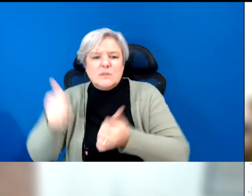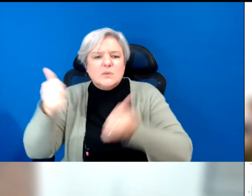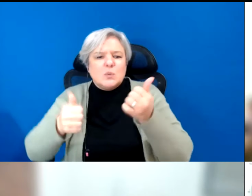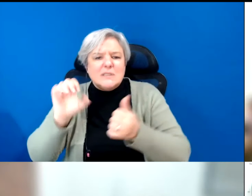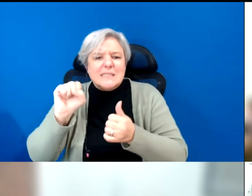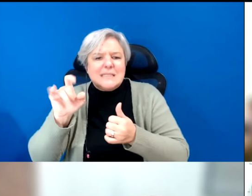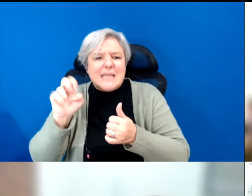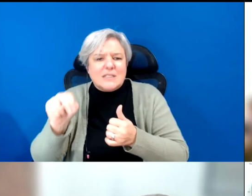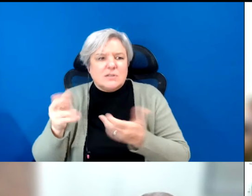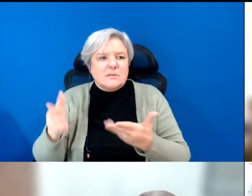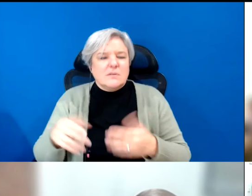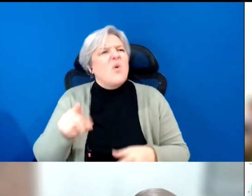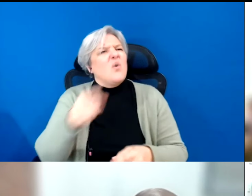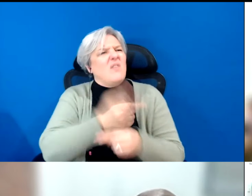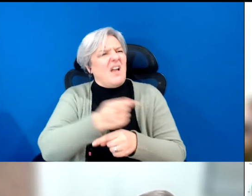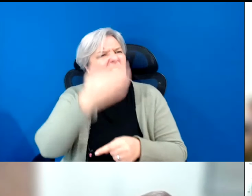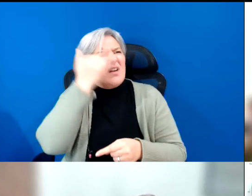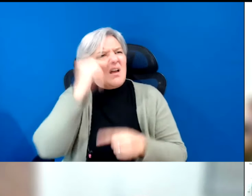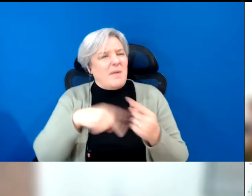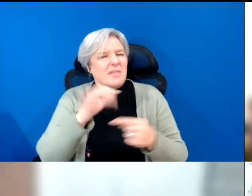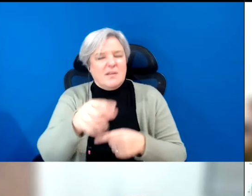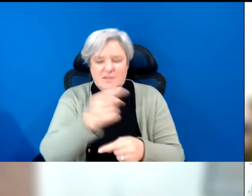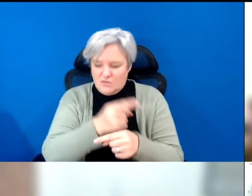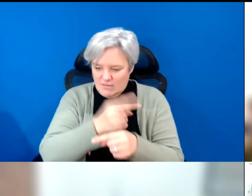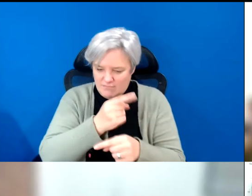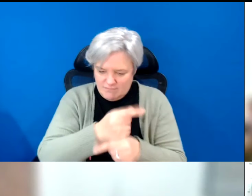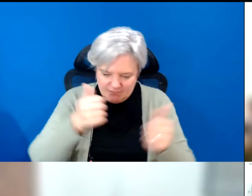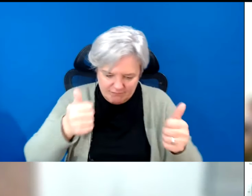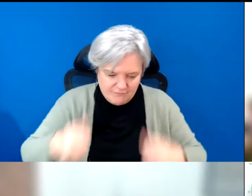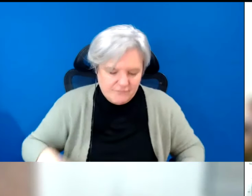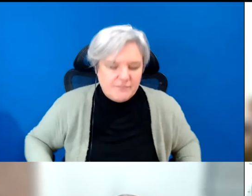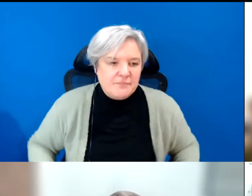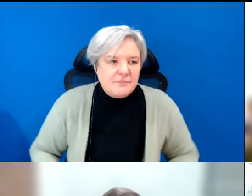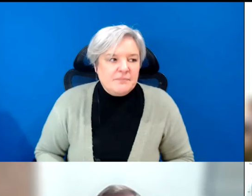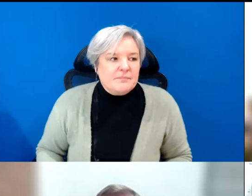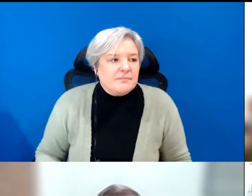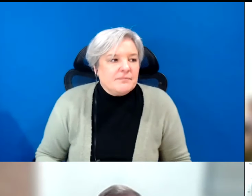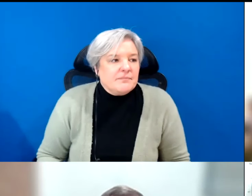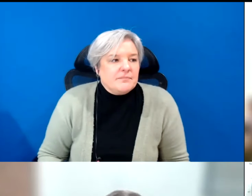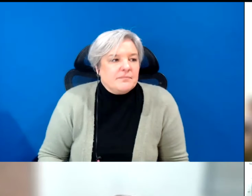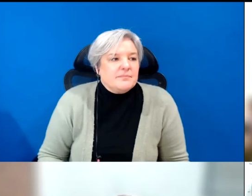Jon I forgot about that.